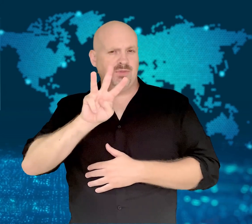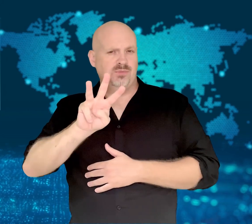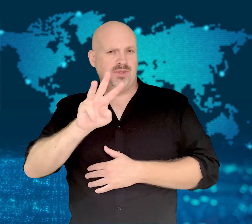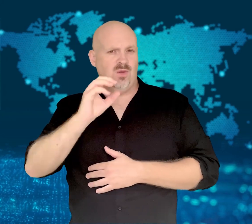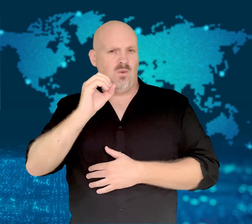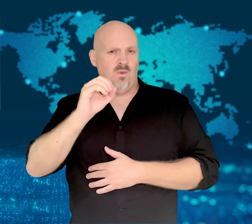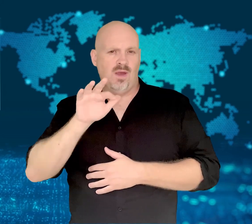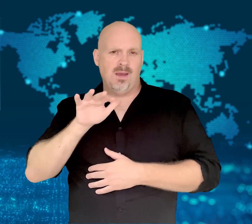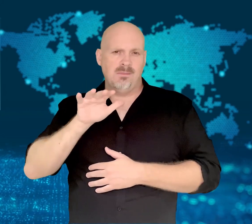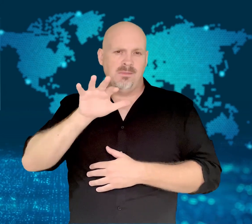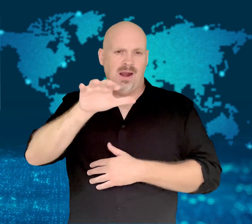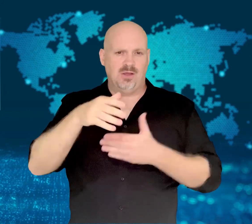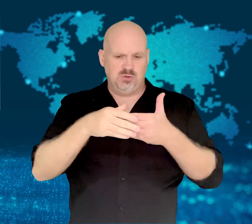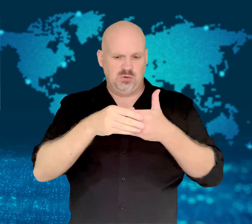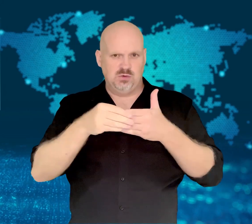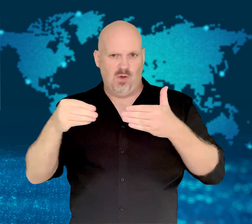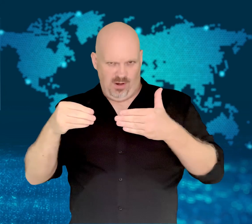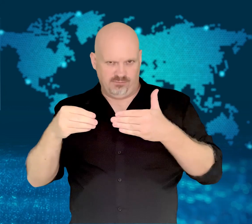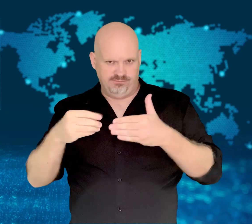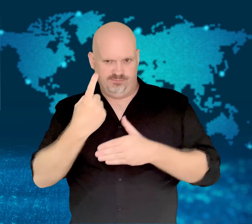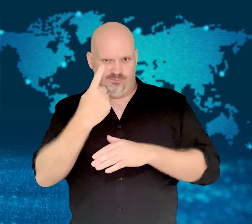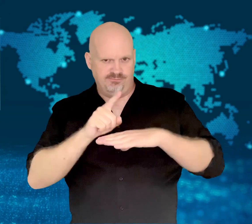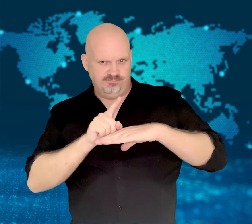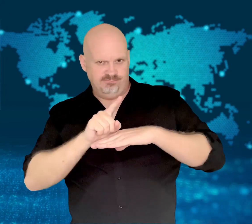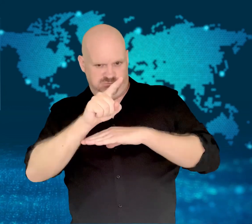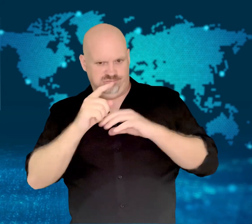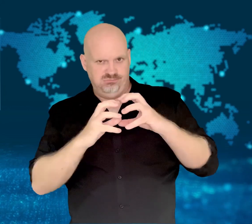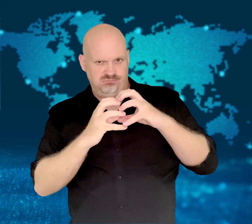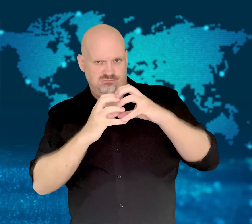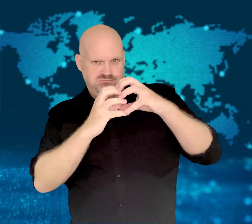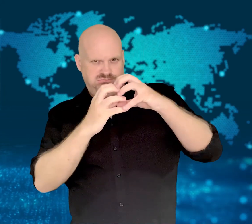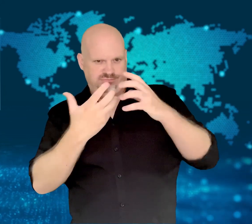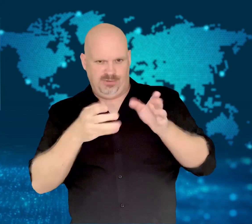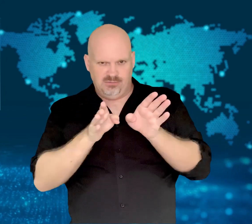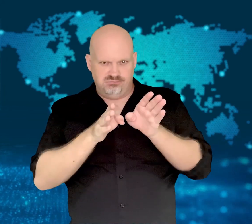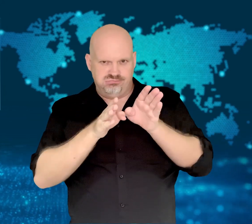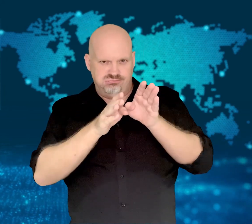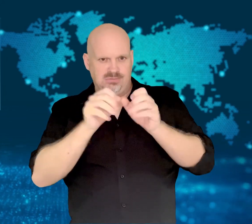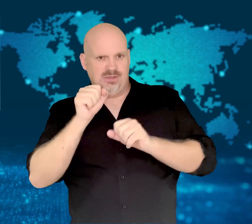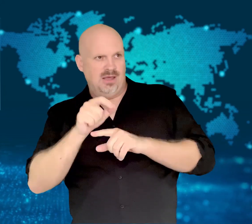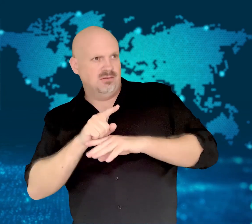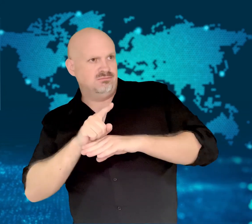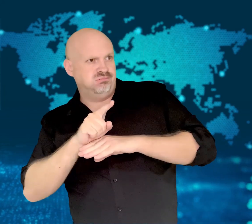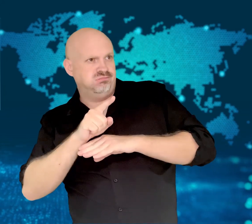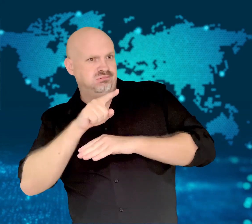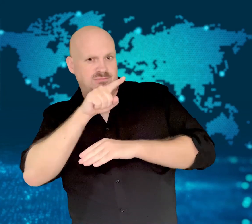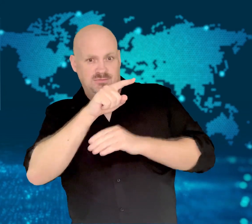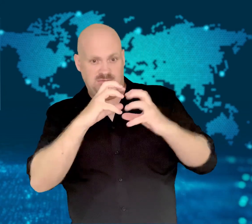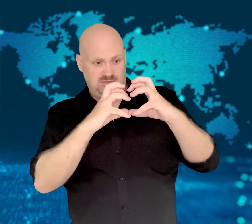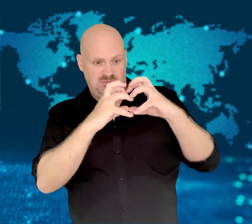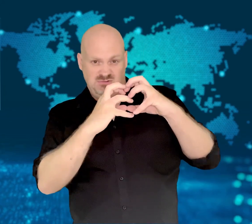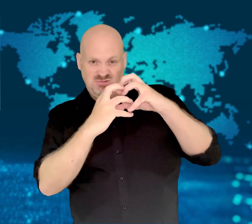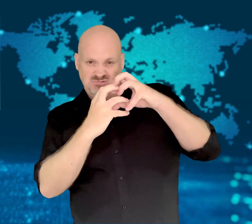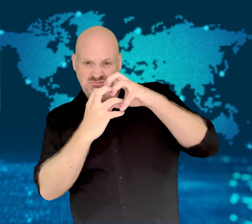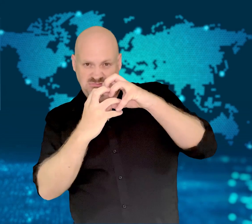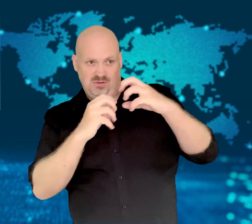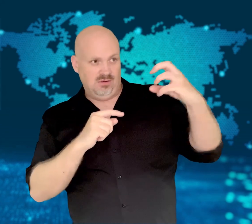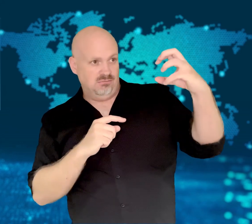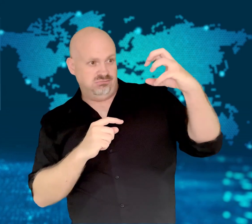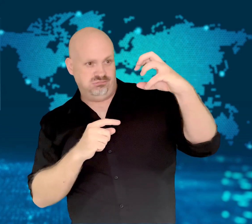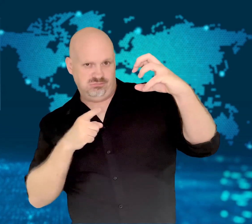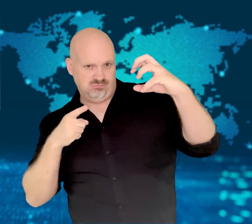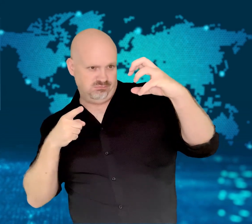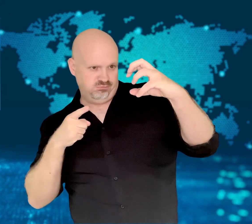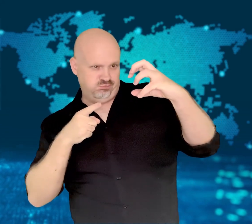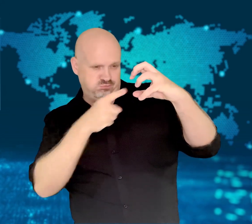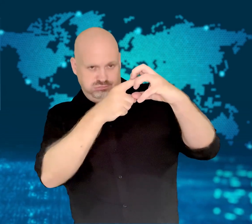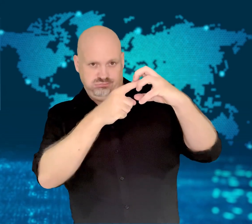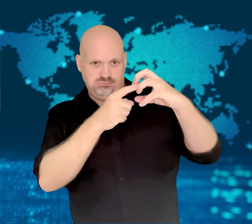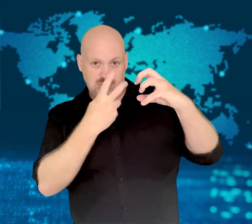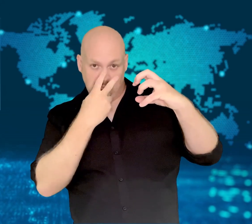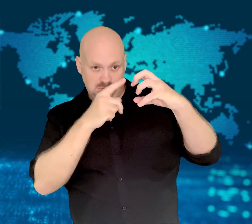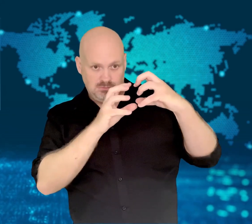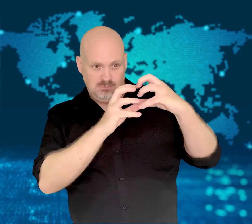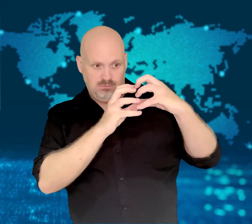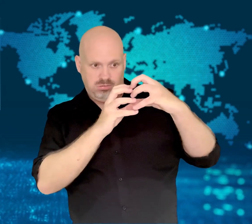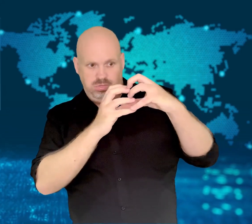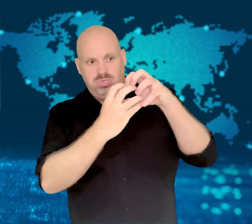The robot spacecraft weighs a half ton and will be moving